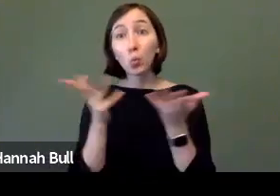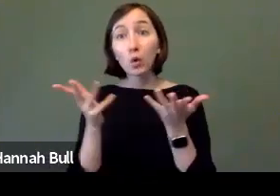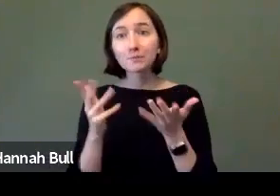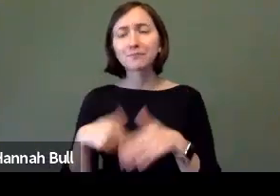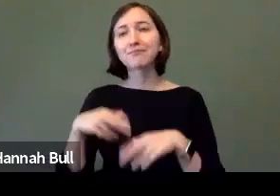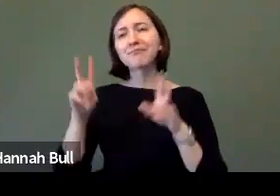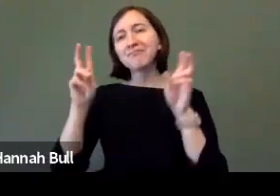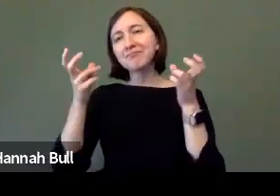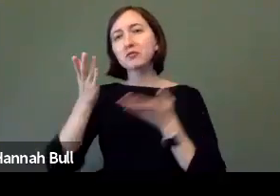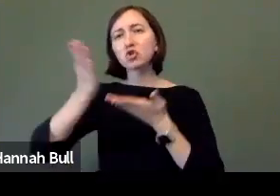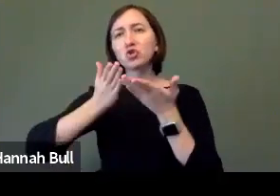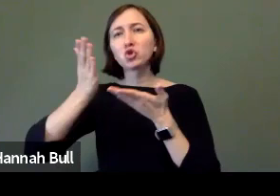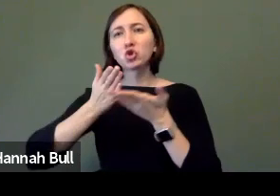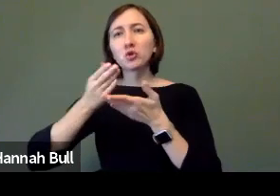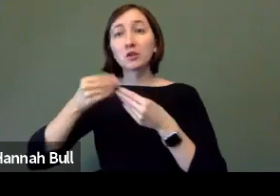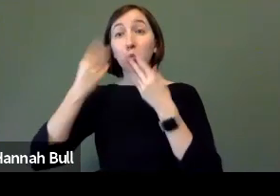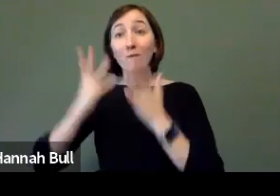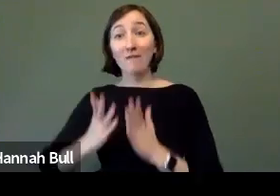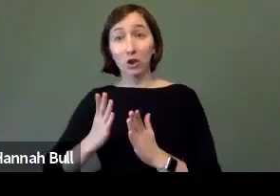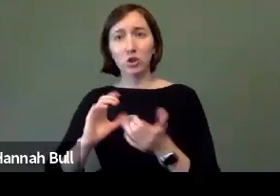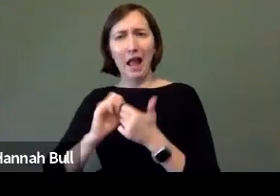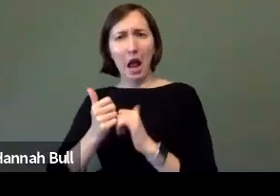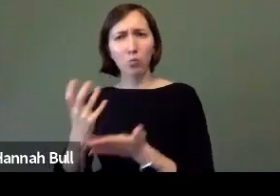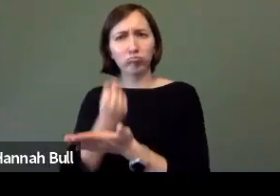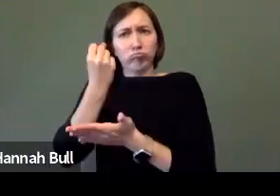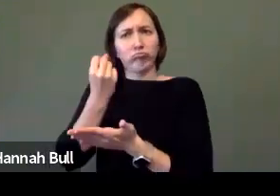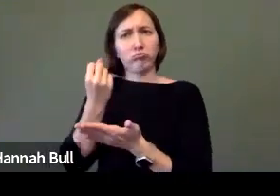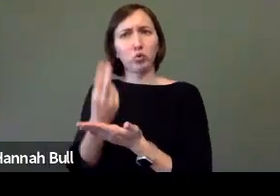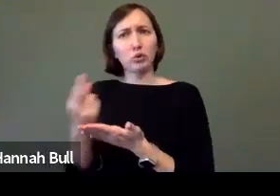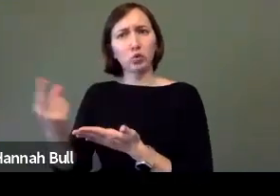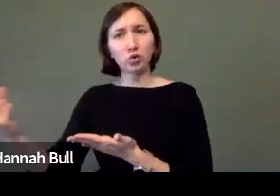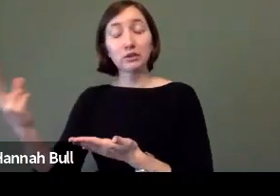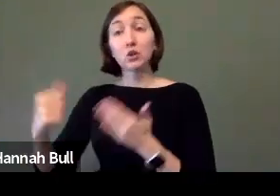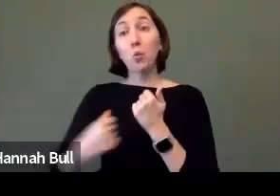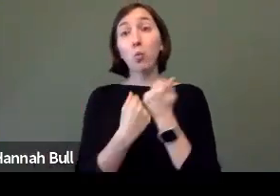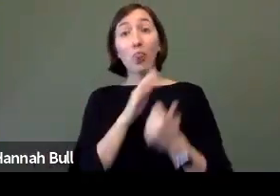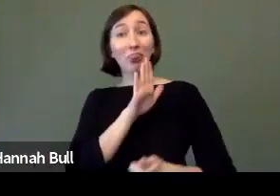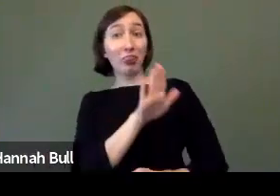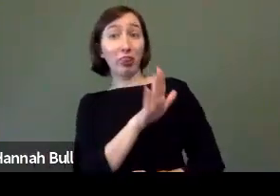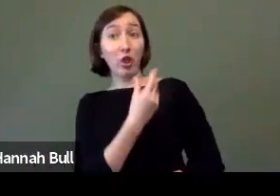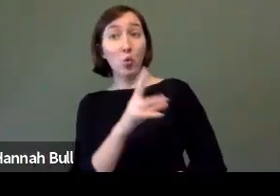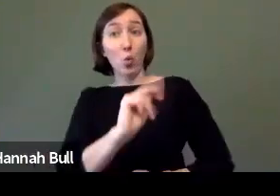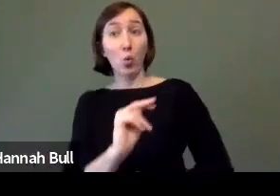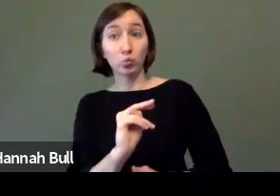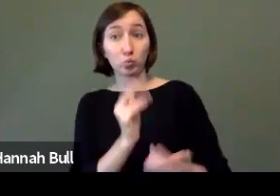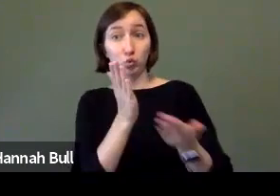can access resources to support their services while learning how to recognize the signs